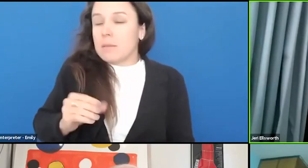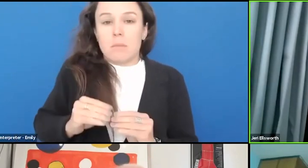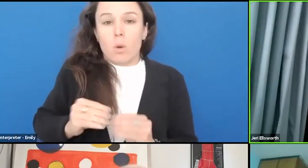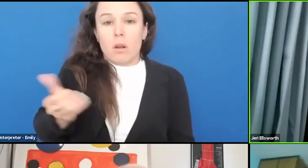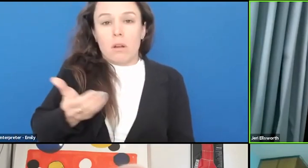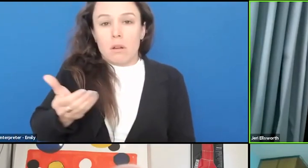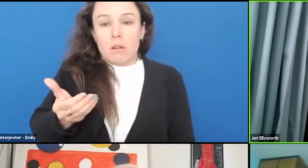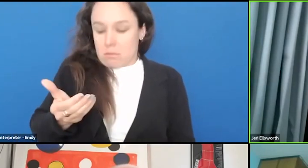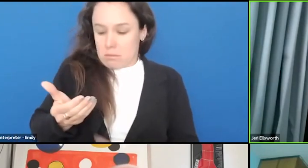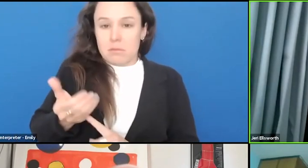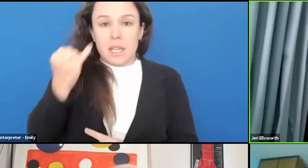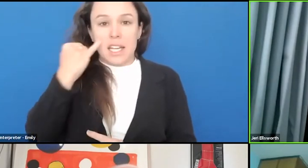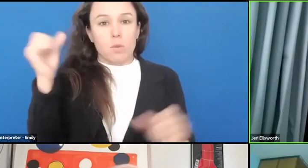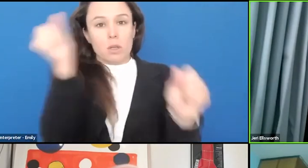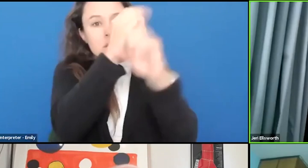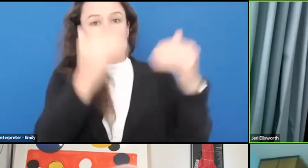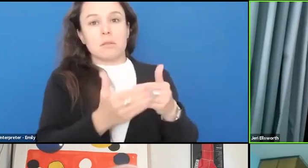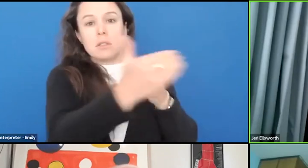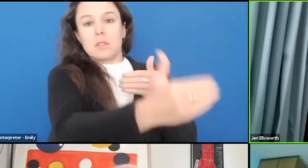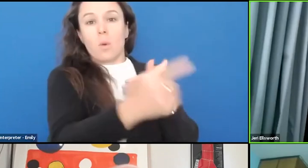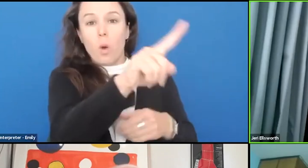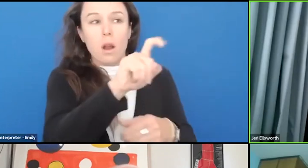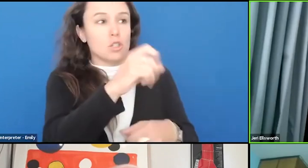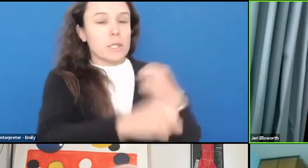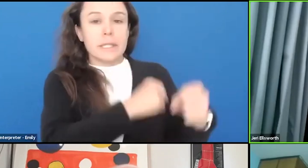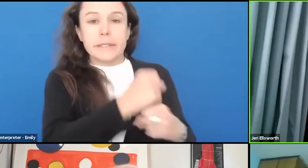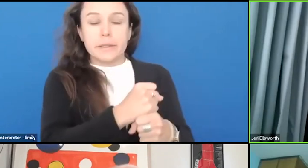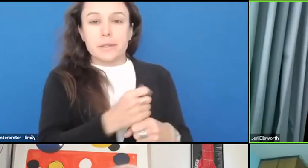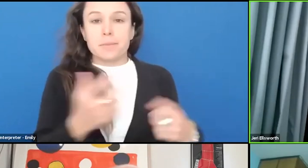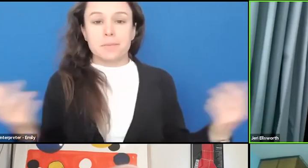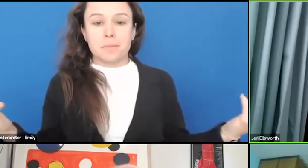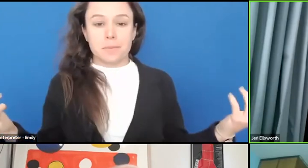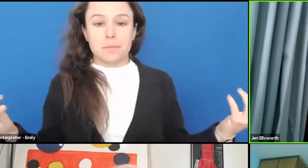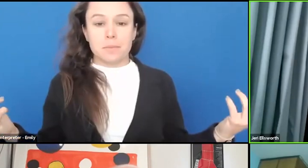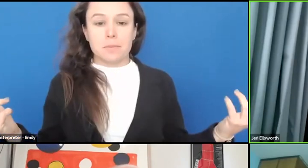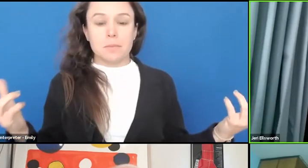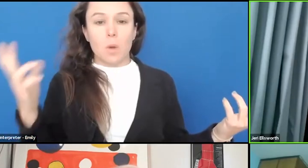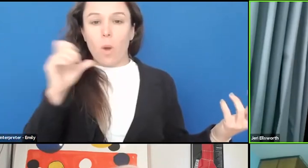out a hundred years you know, why isn't every surface become our interface right?